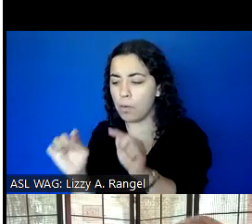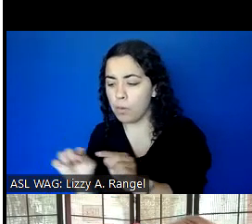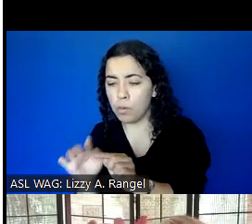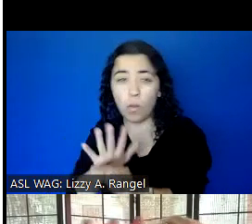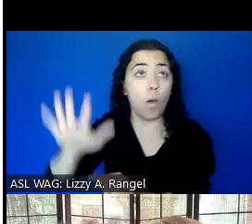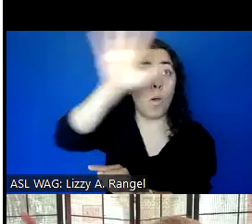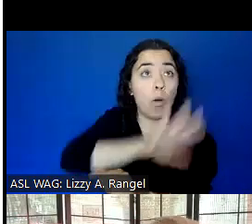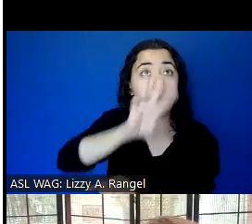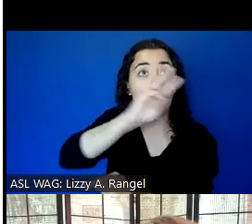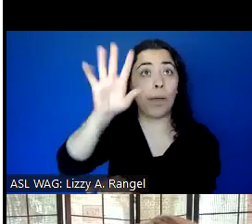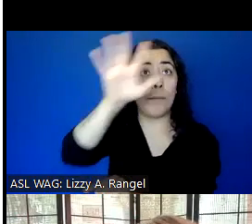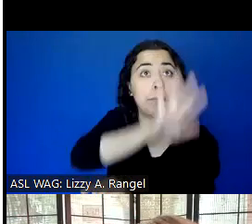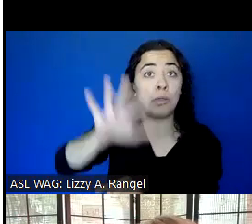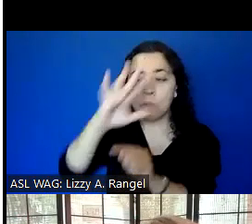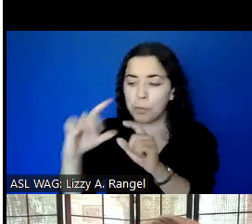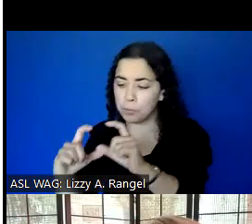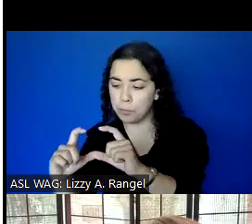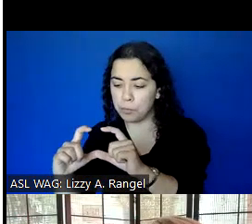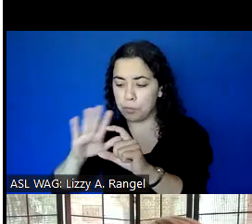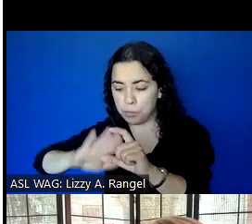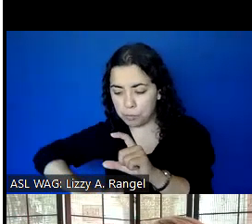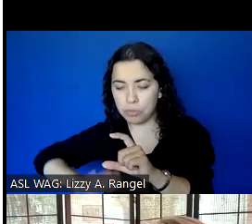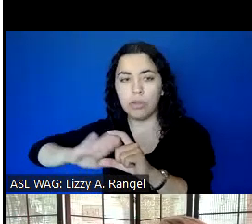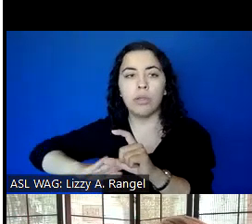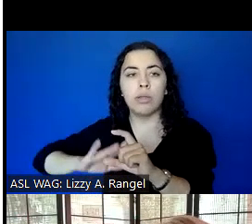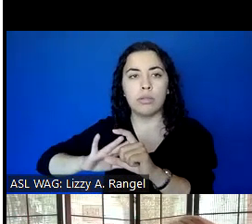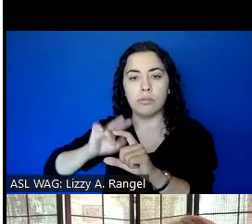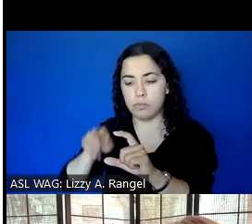displays braille characters by raising and lowering the dots dynamically.